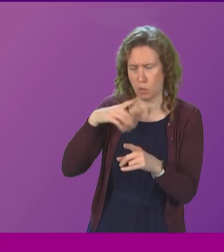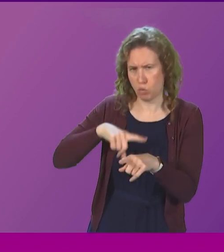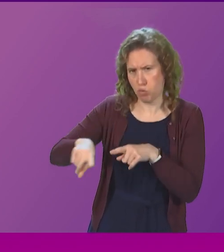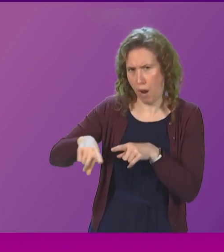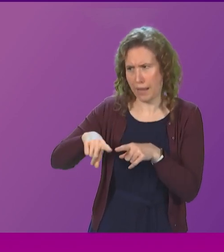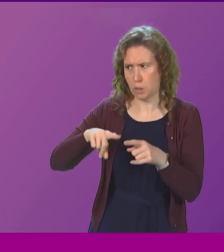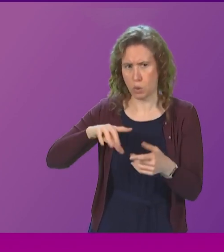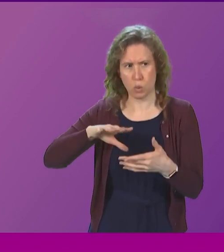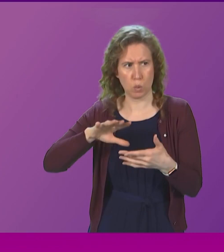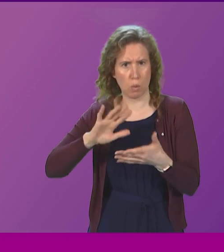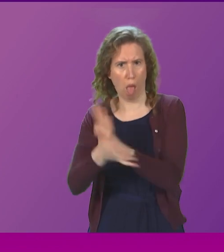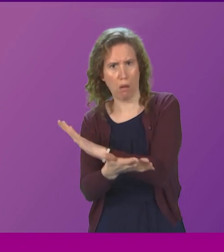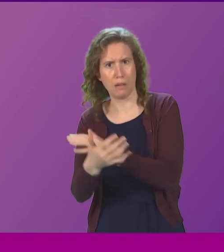Anas Sarwar— Thank you.